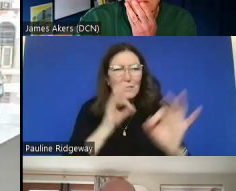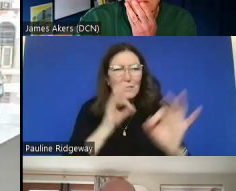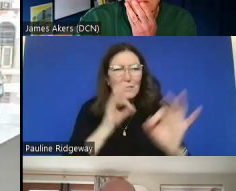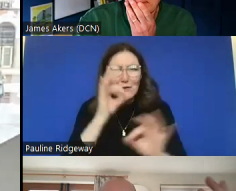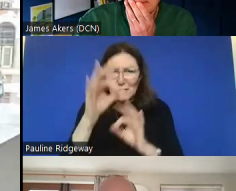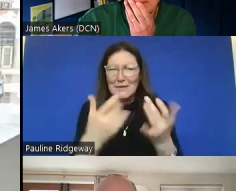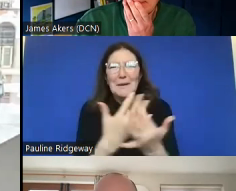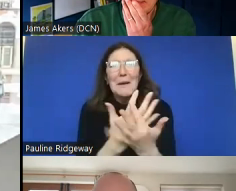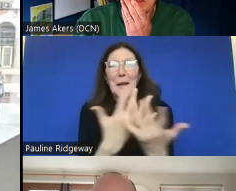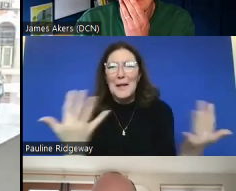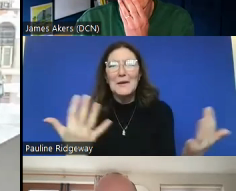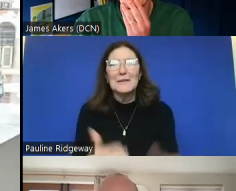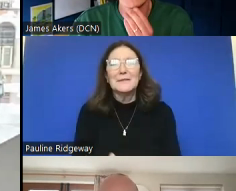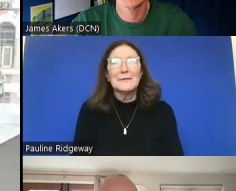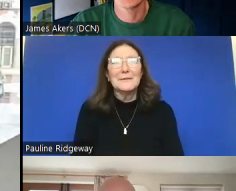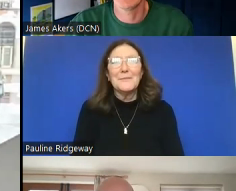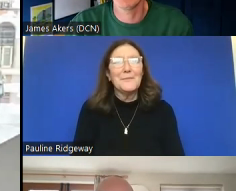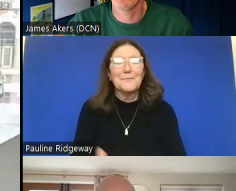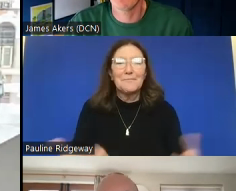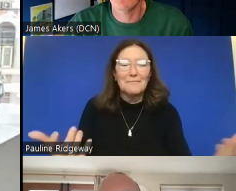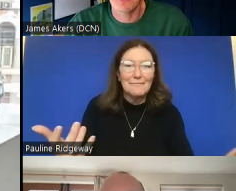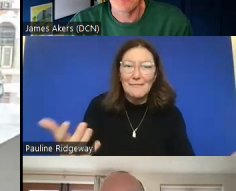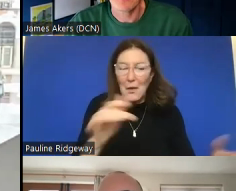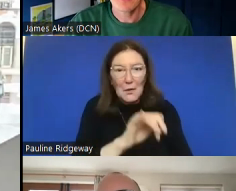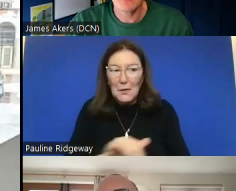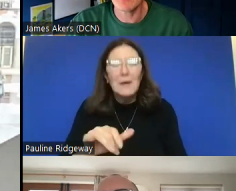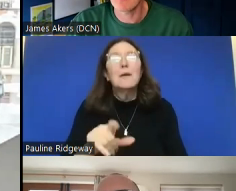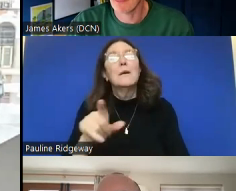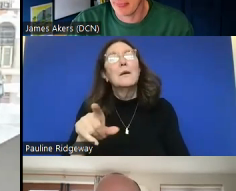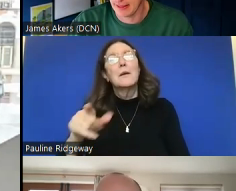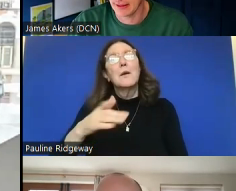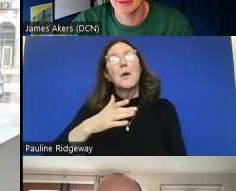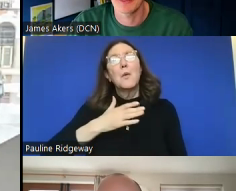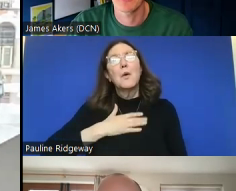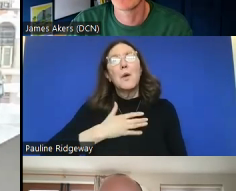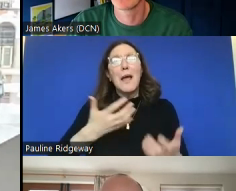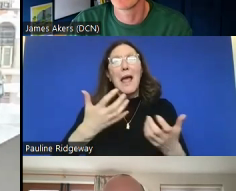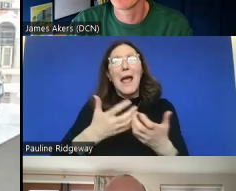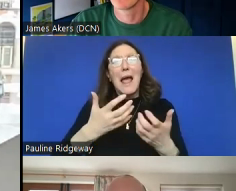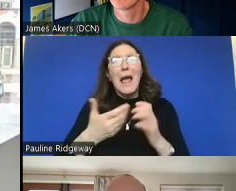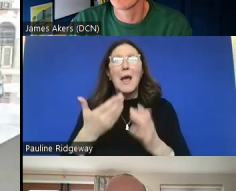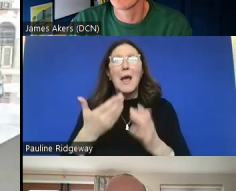Where do we start? Is there a way to reclaim administrative access if you've lost control of it?